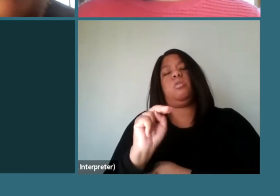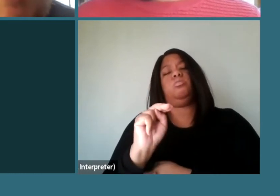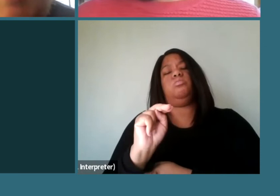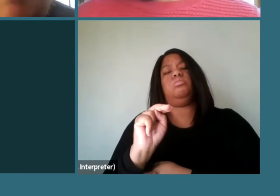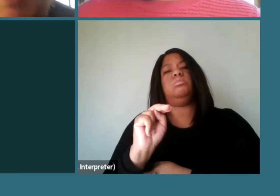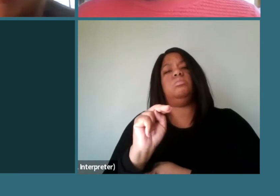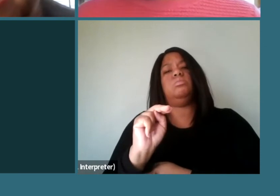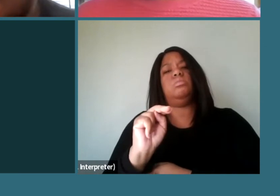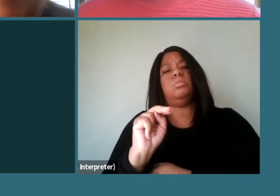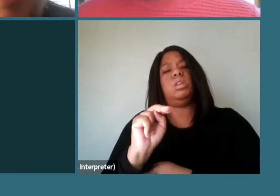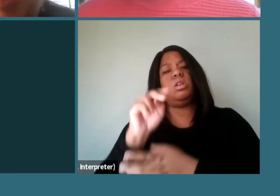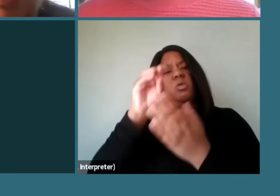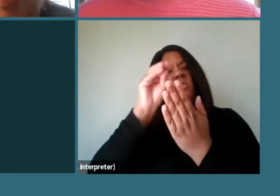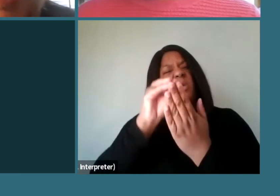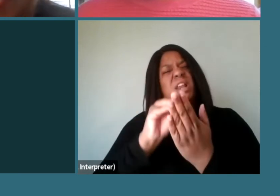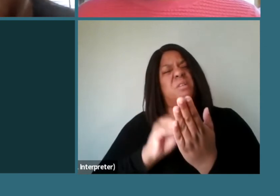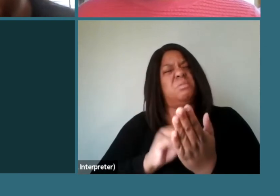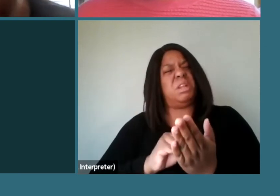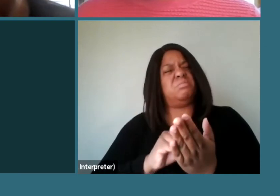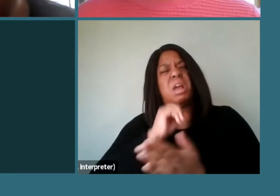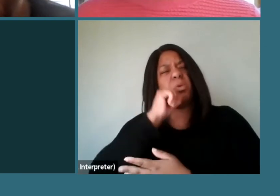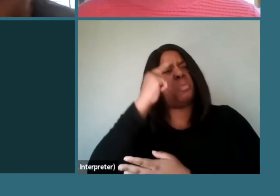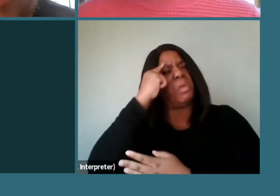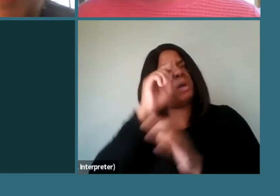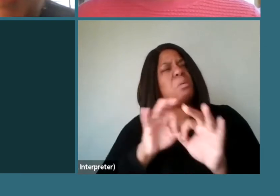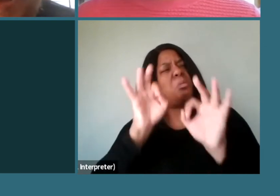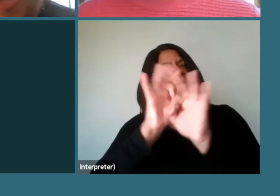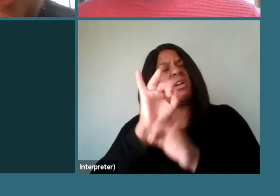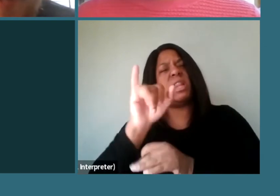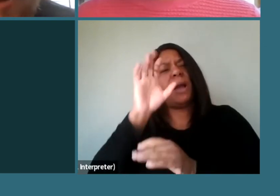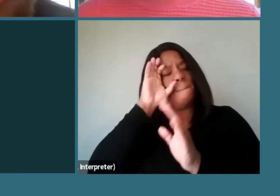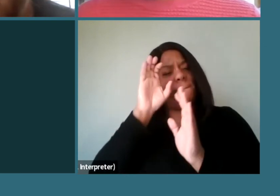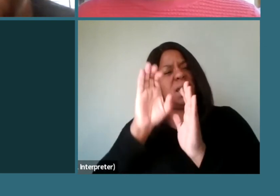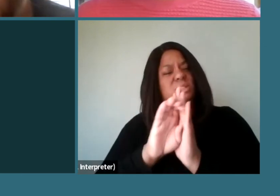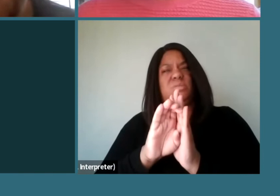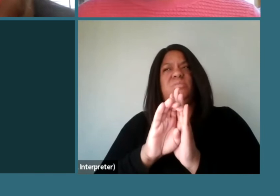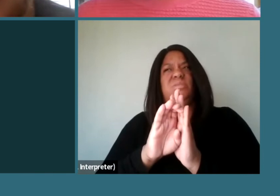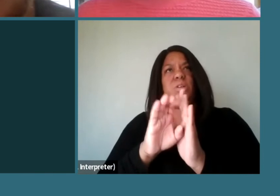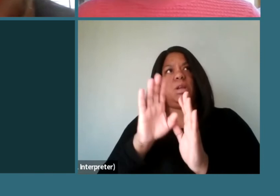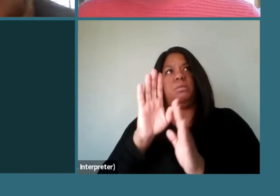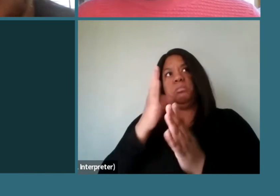writing down things that I don't think are important to the picture because they're way in the background or they're not the focus.